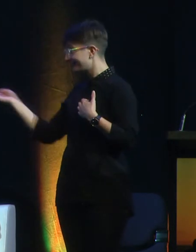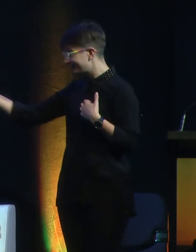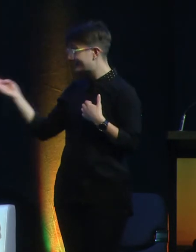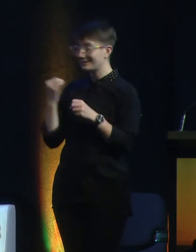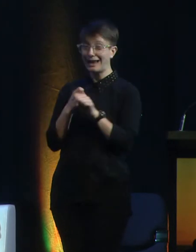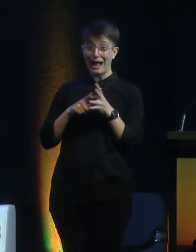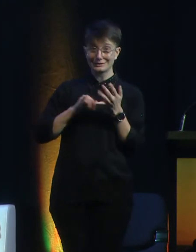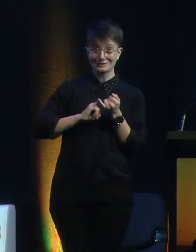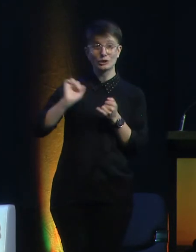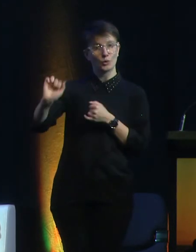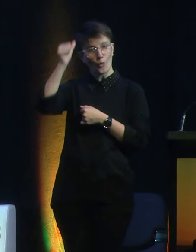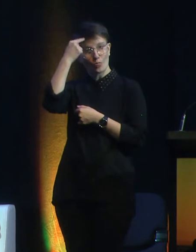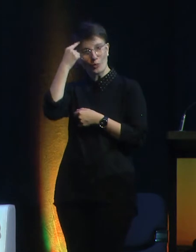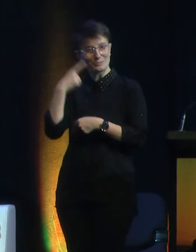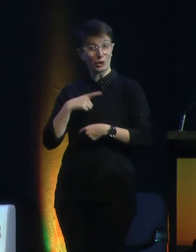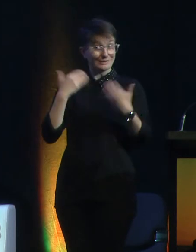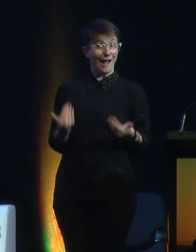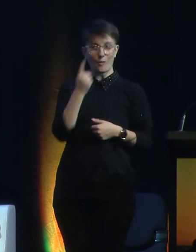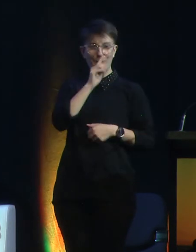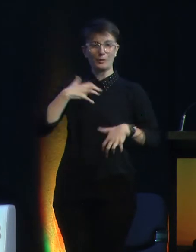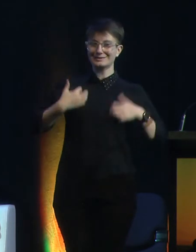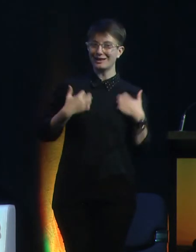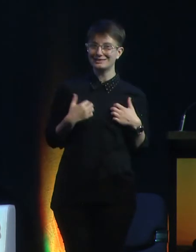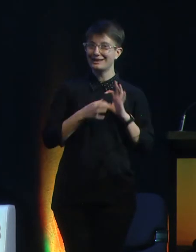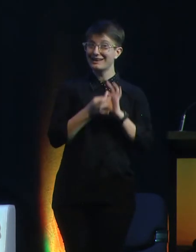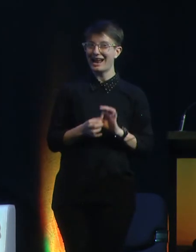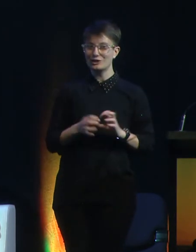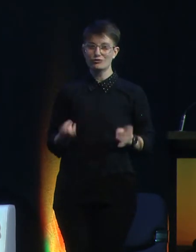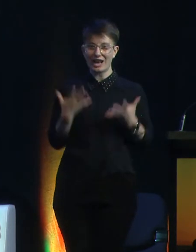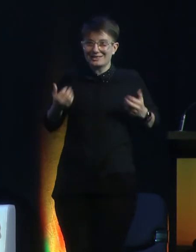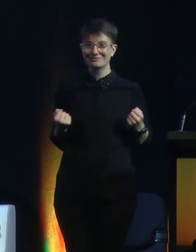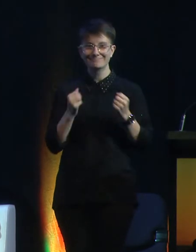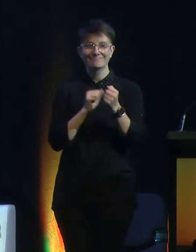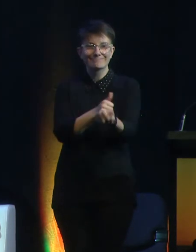is in their hands, and it's not about just delivering this report and sort of being business